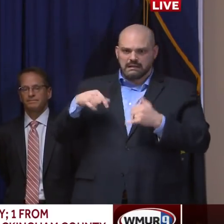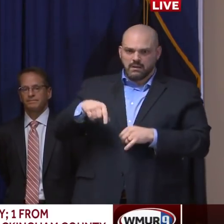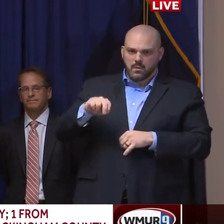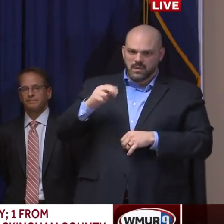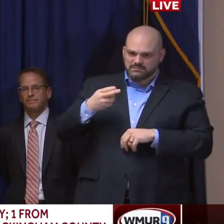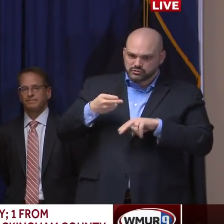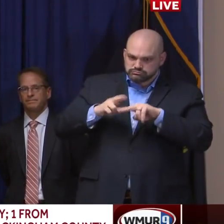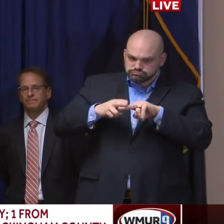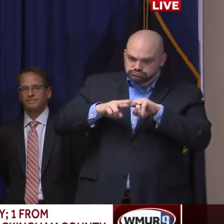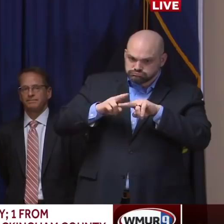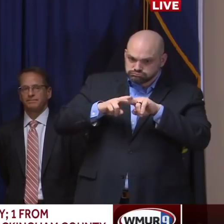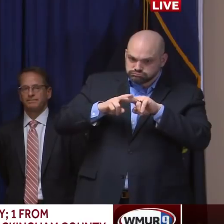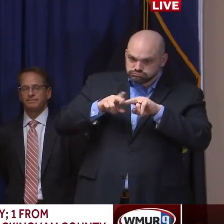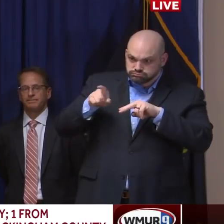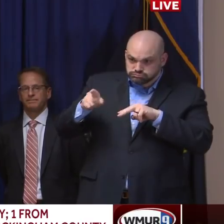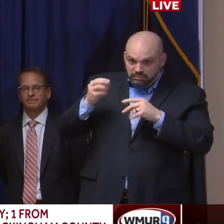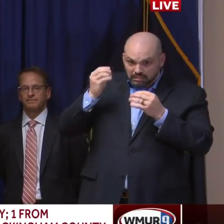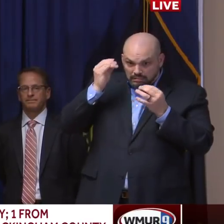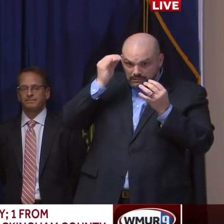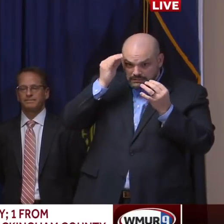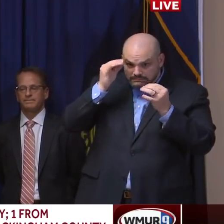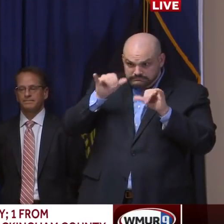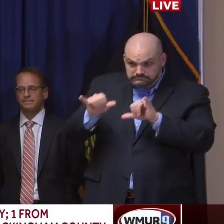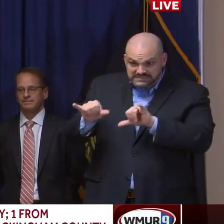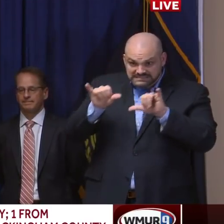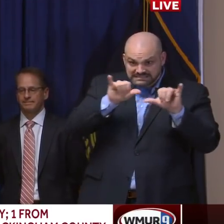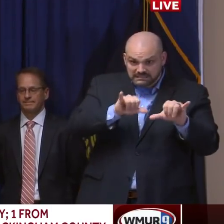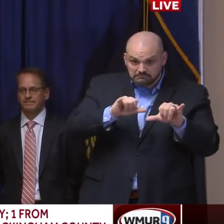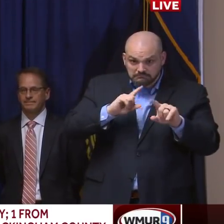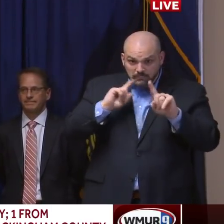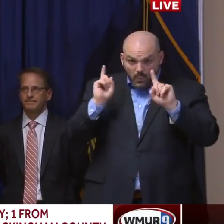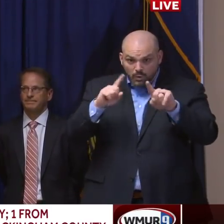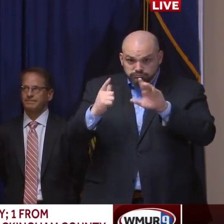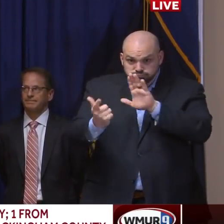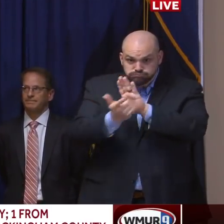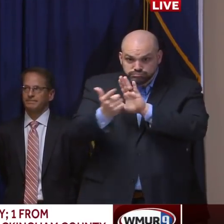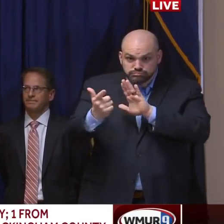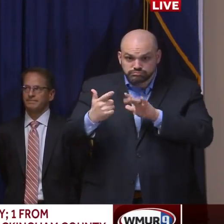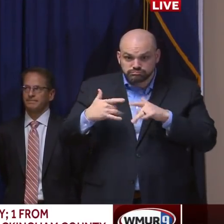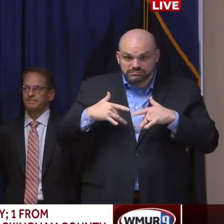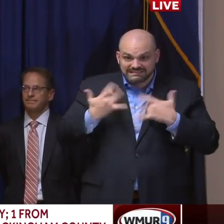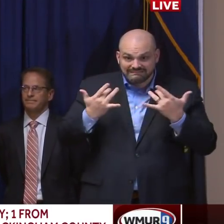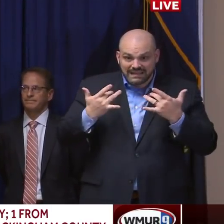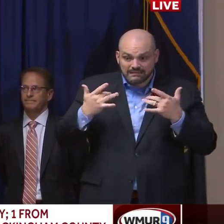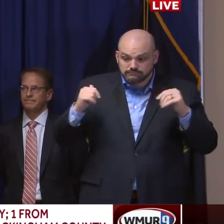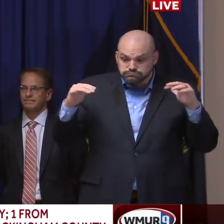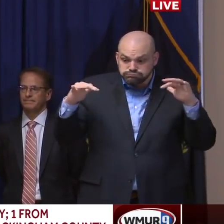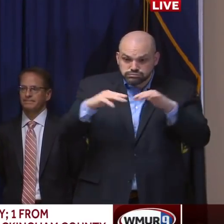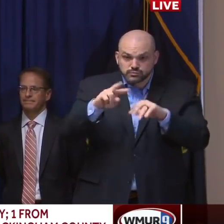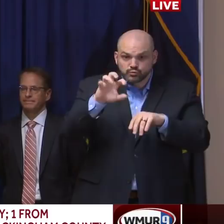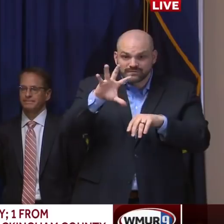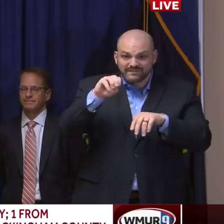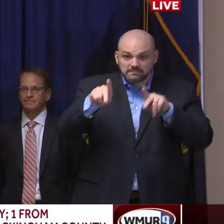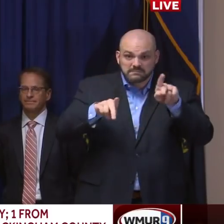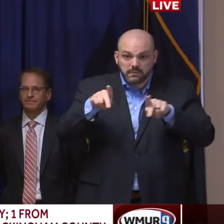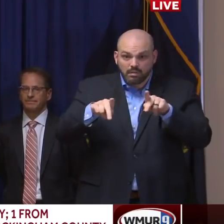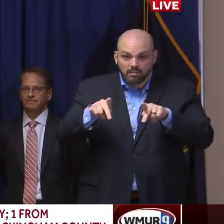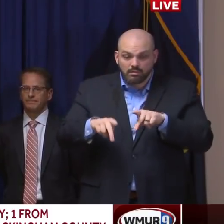GIVEN THE INCREASED CASES THAT WE NOW HAVE, ARE YOU ENTERTAINING THE IDEA OF A SIMILAR ORDER?